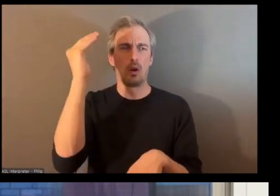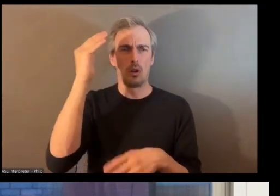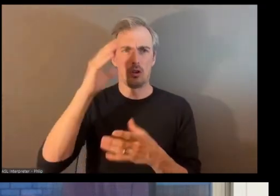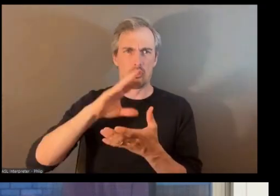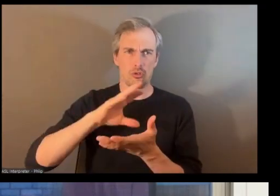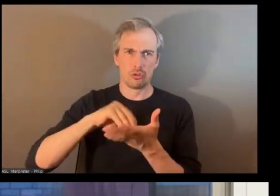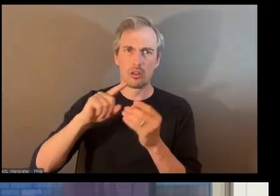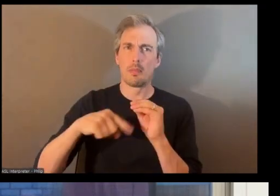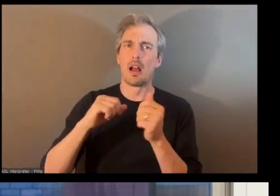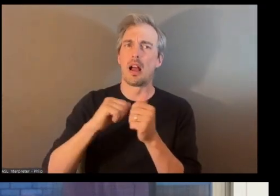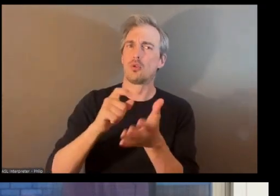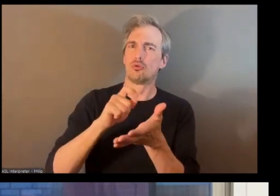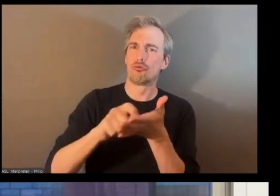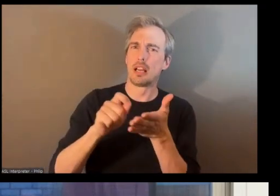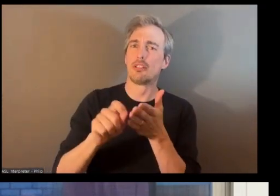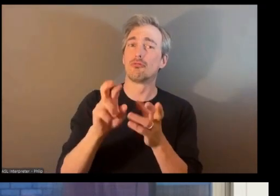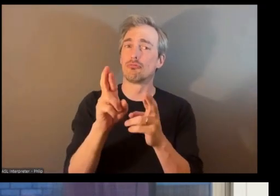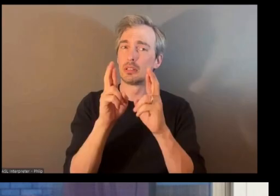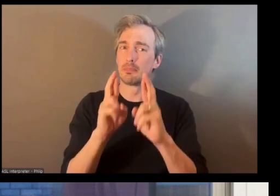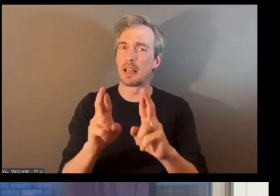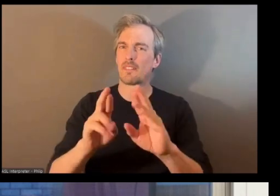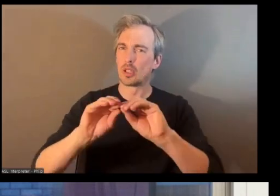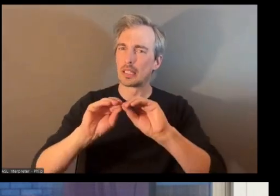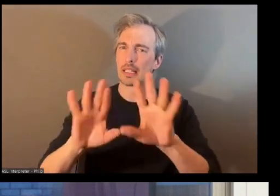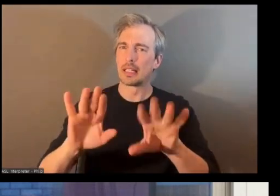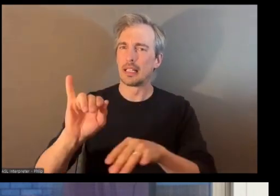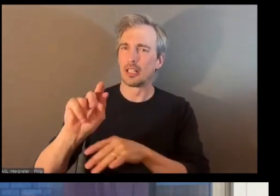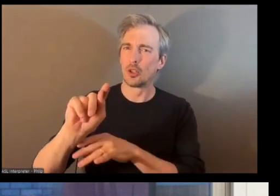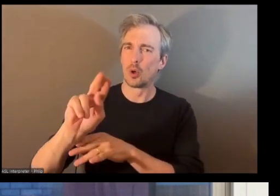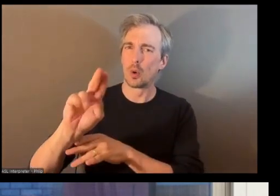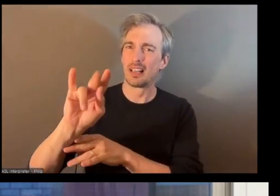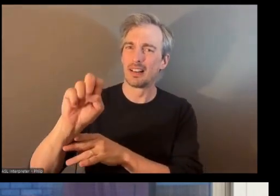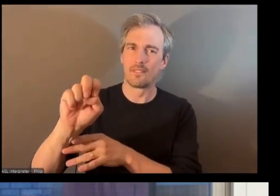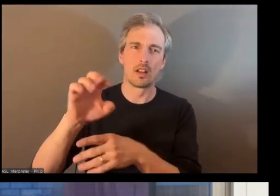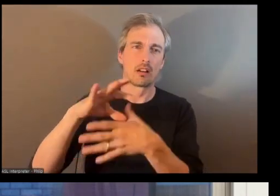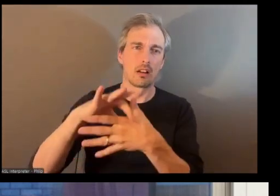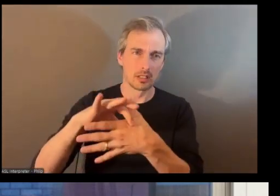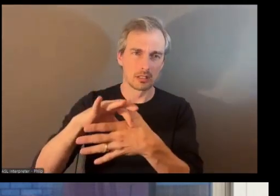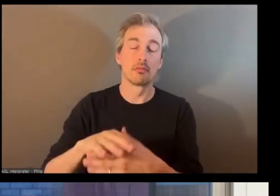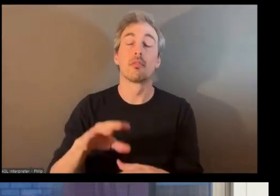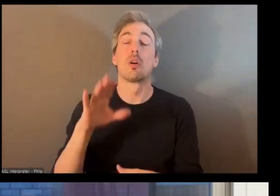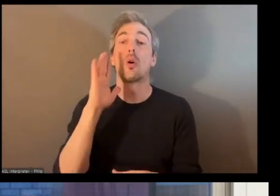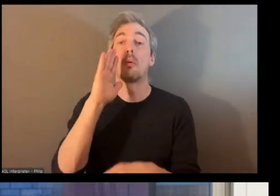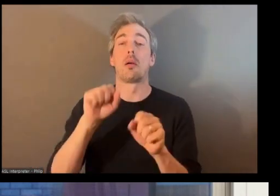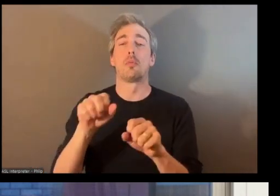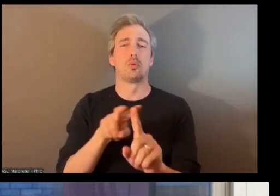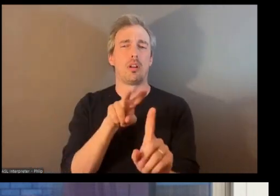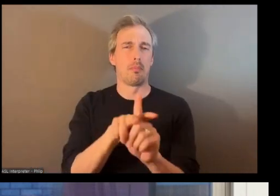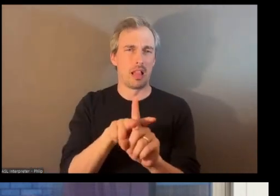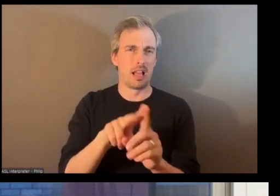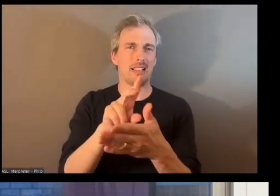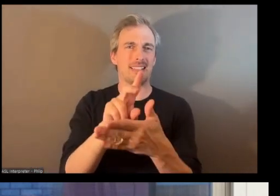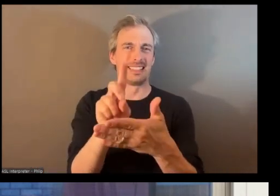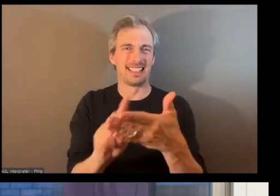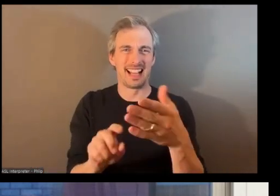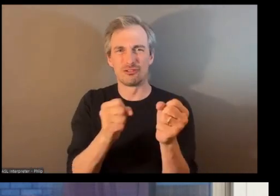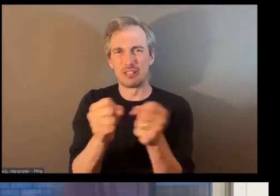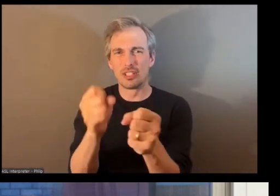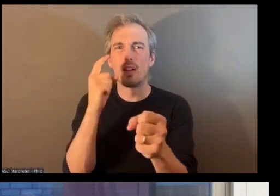Applying design strategies to reduce cognitive load. Using just the necessary amount of users' attention span.